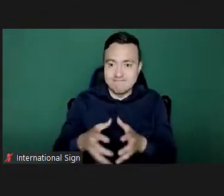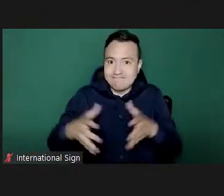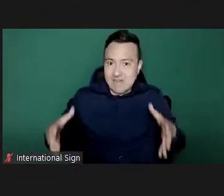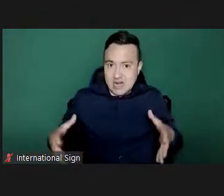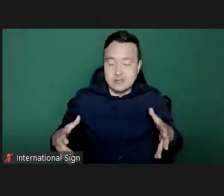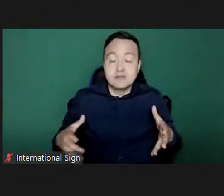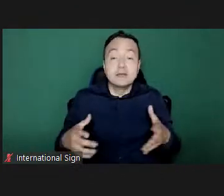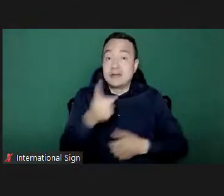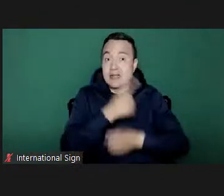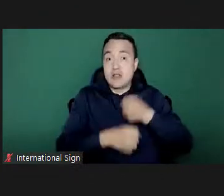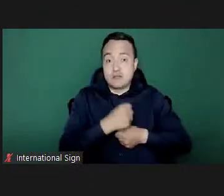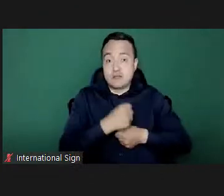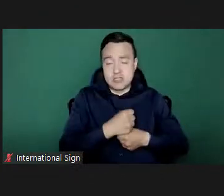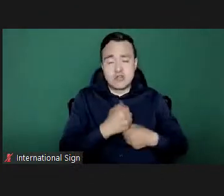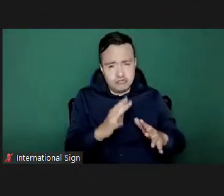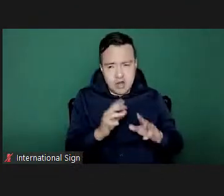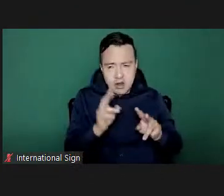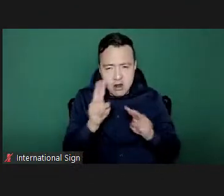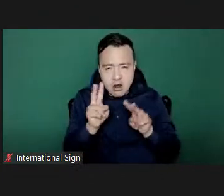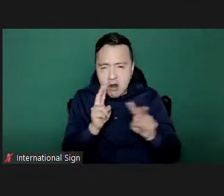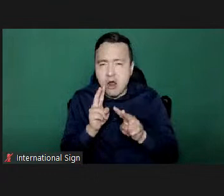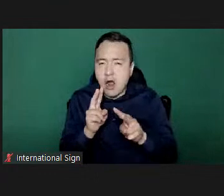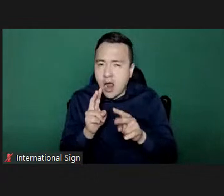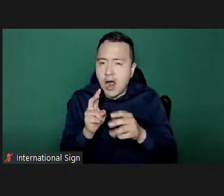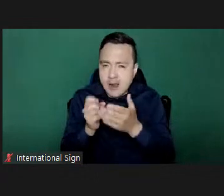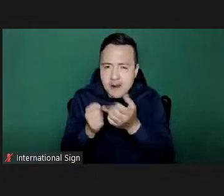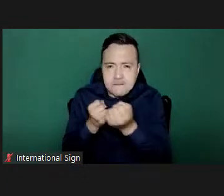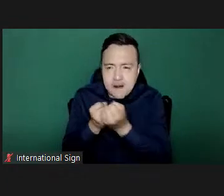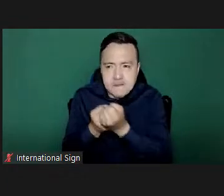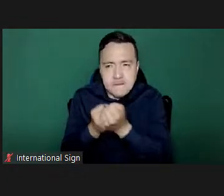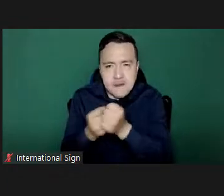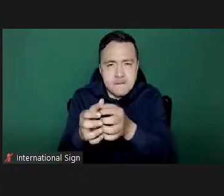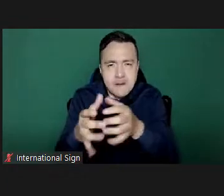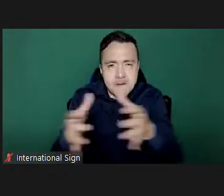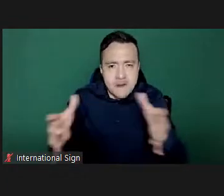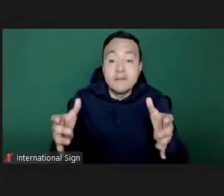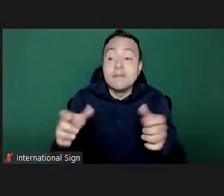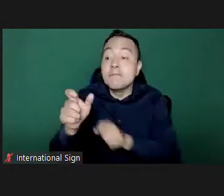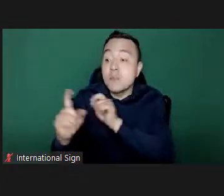And so, in a sense, we have upsized our capacities